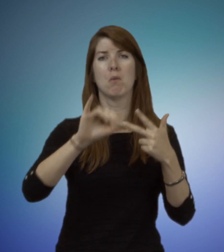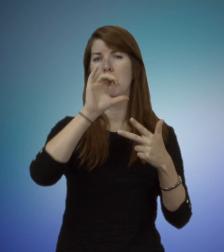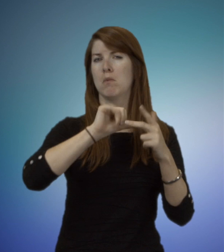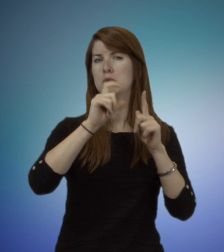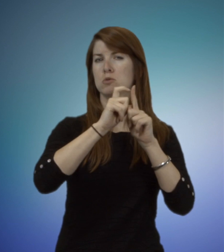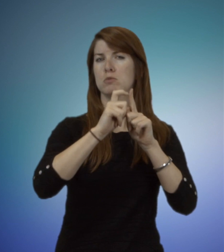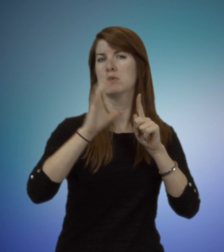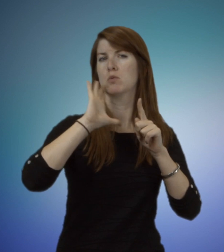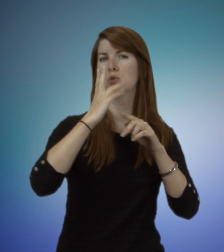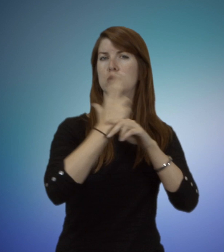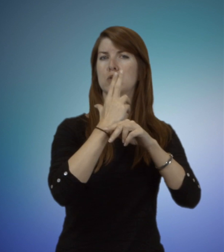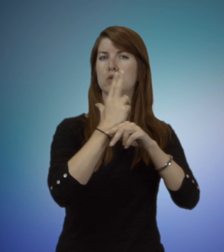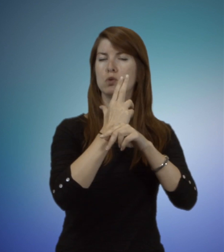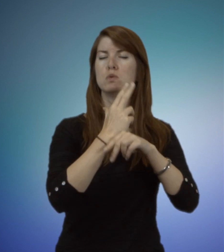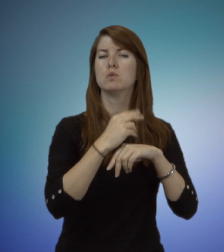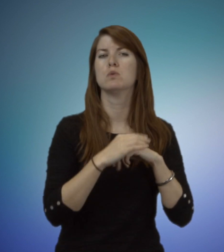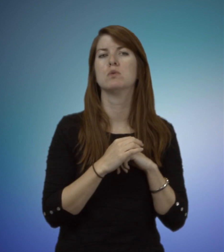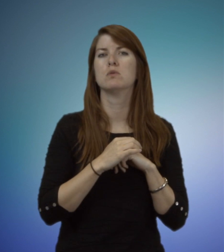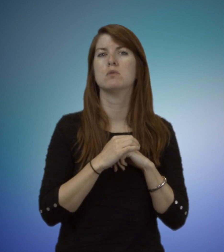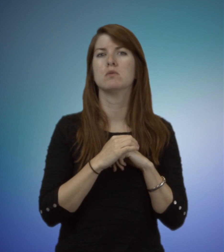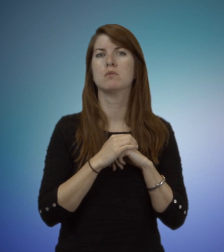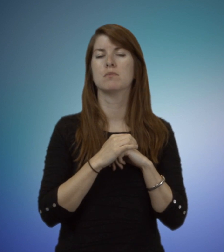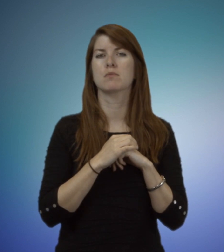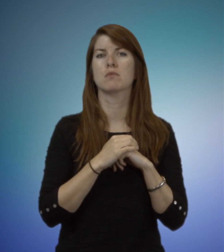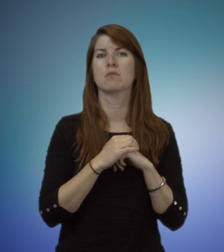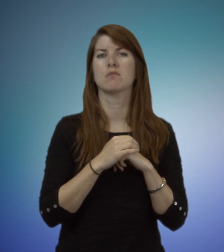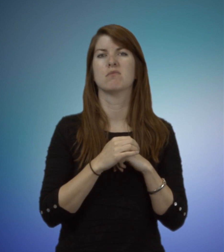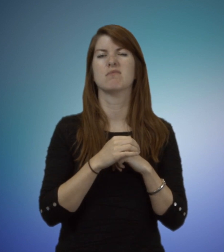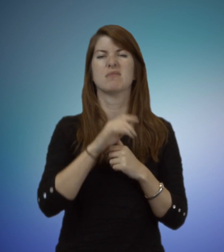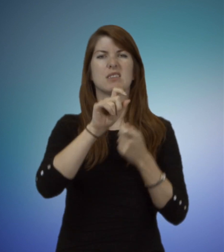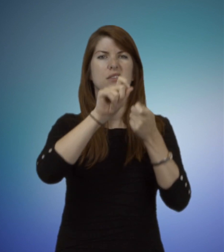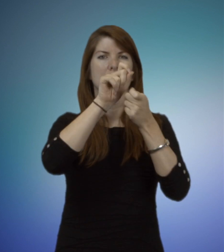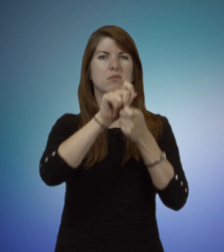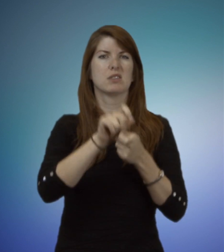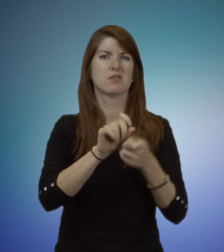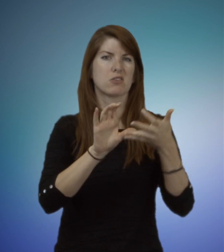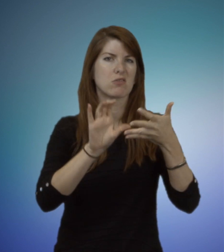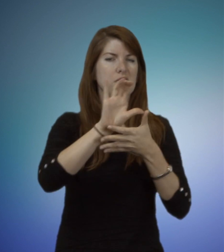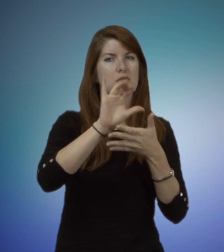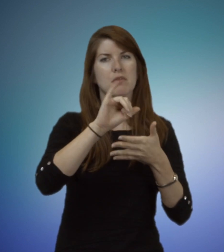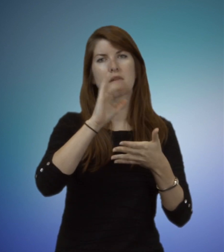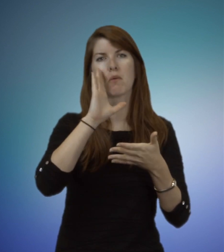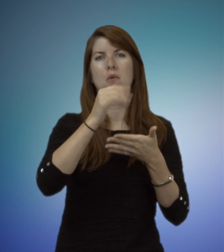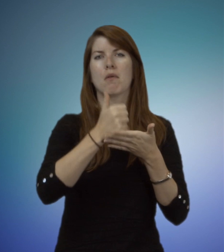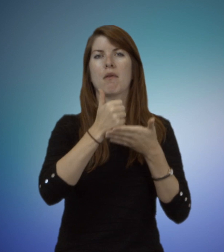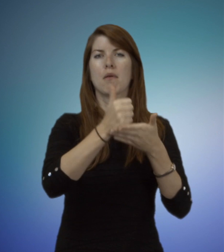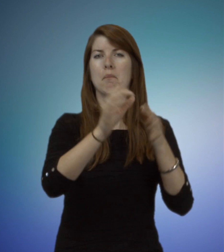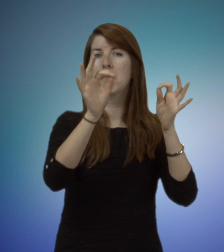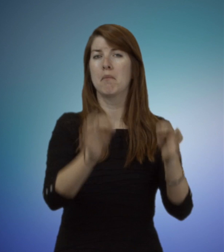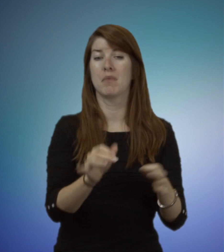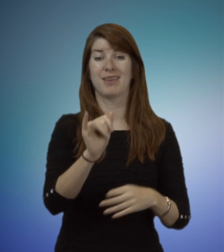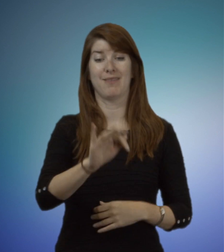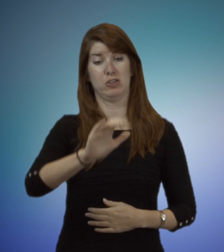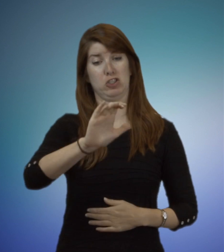that refer to criteria that helped determine if a child was a child